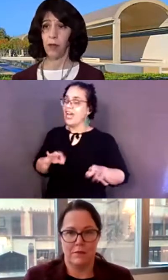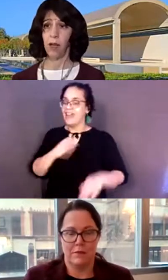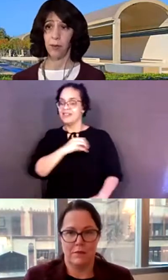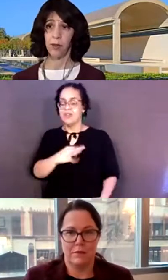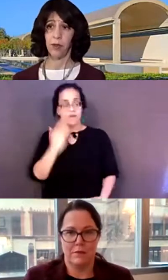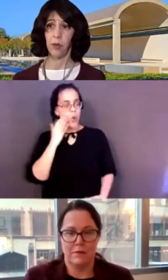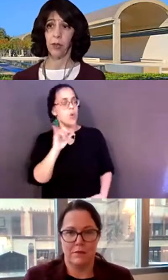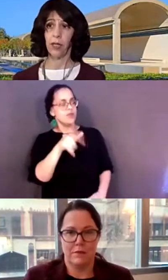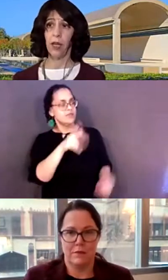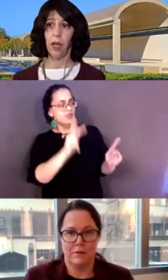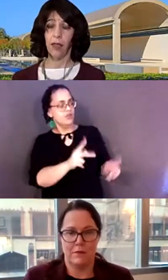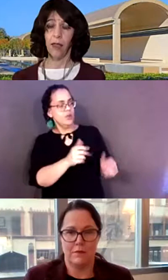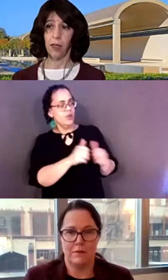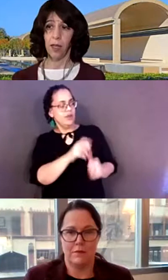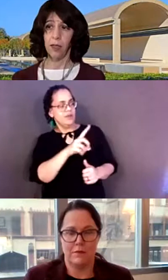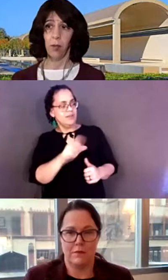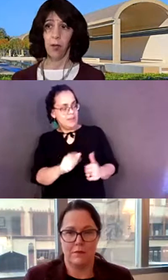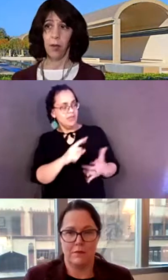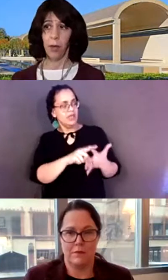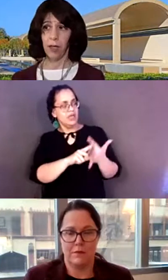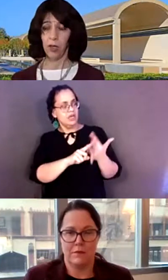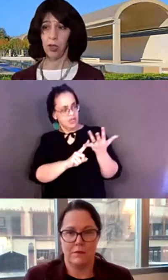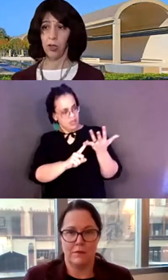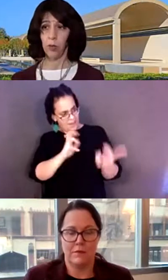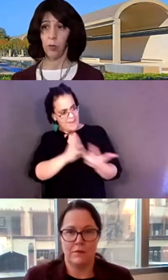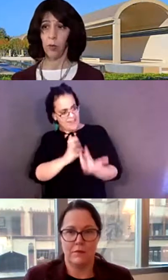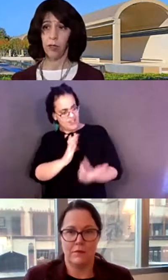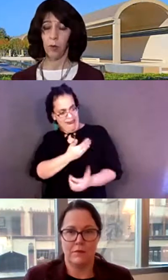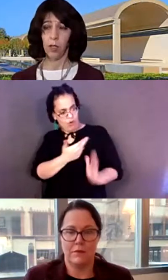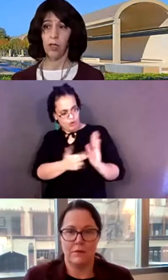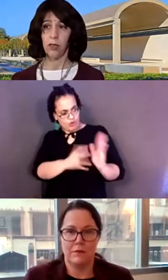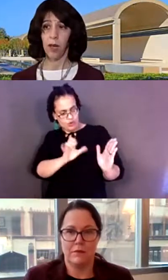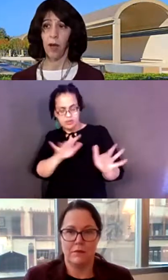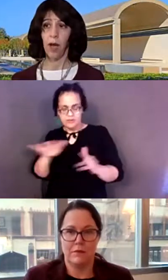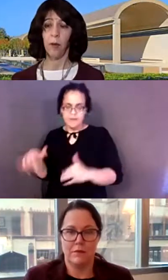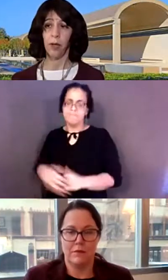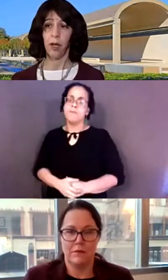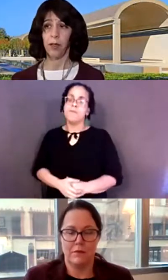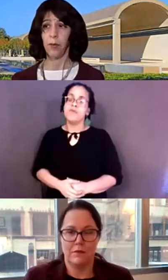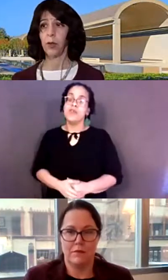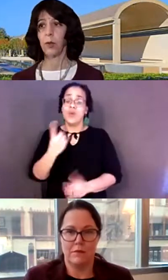hospital is doing. I think the things I want to pay attention to when these